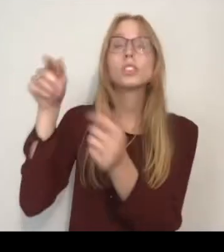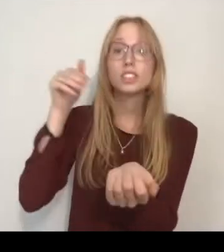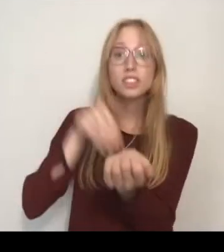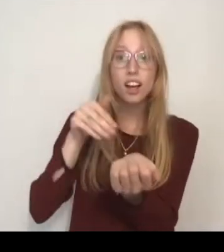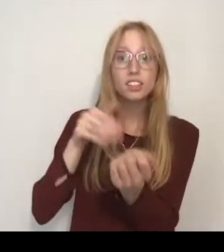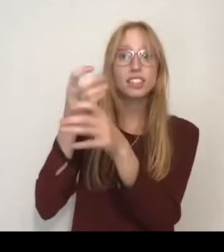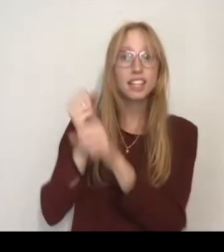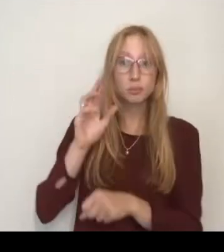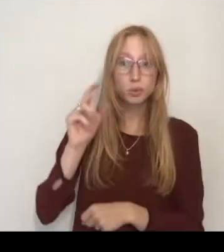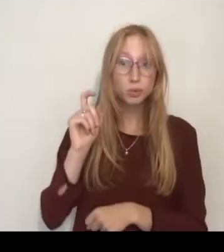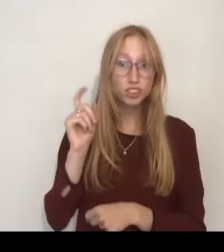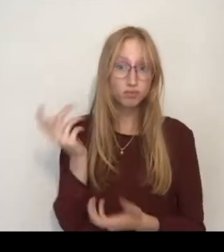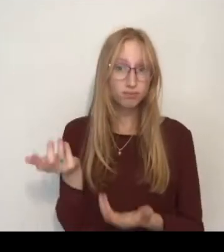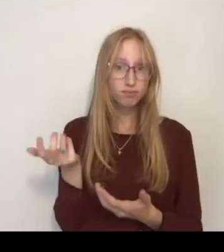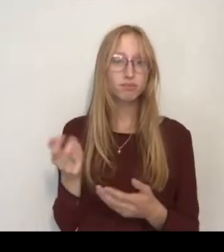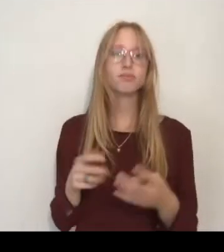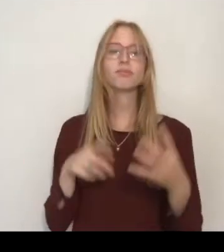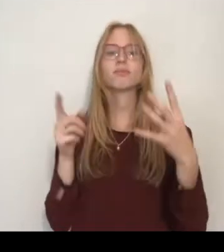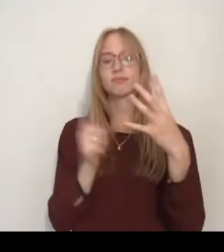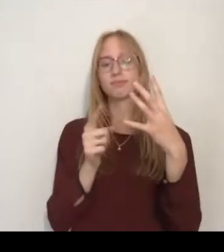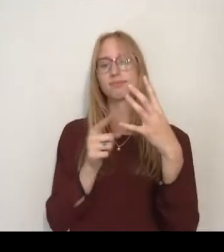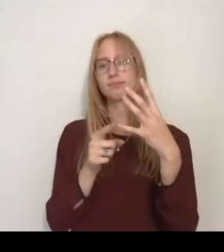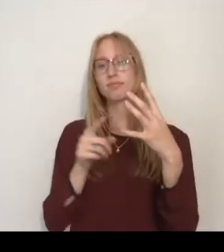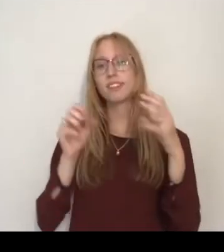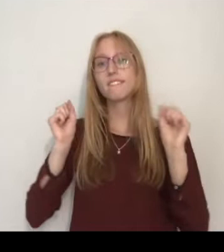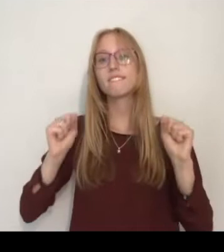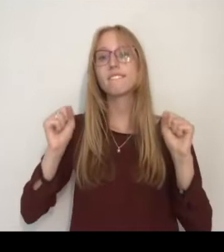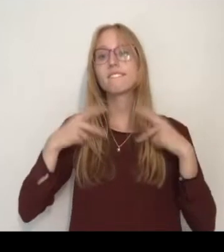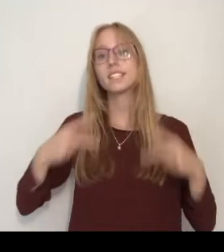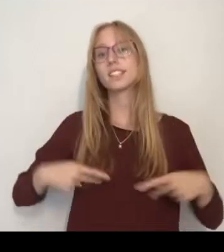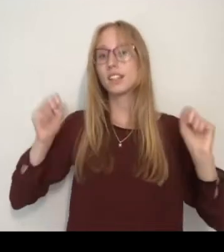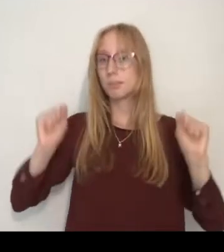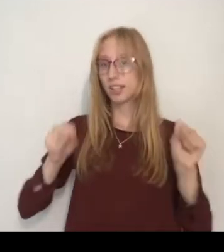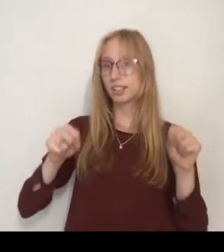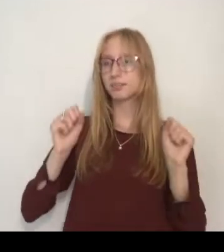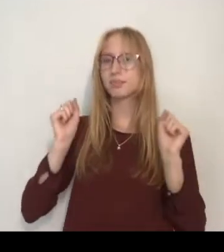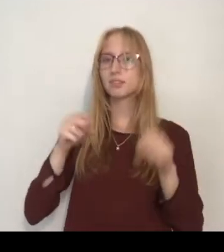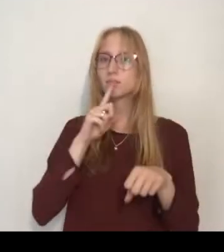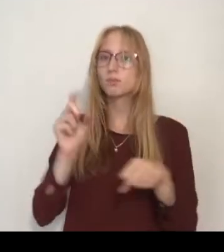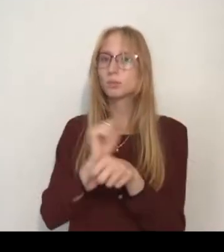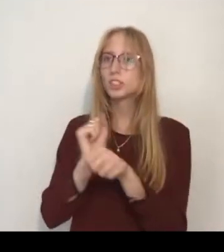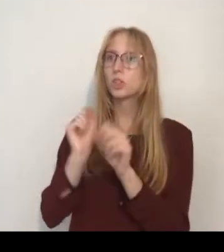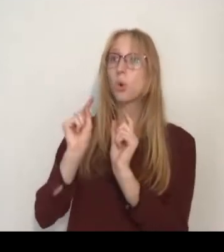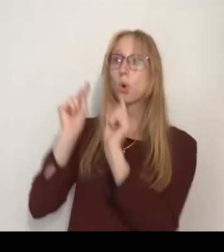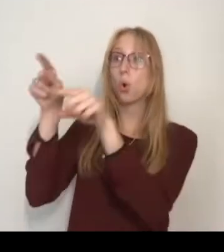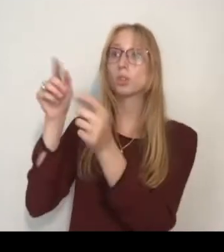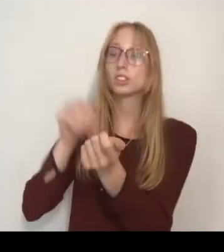Can I afford to go to the doctor and get a prescription? Lastly, physical ability: